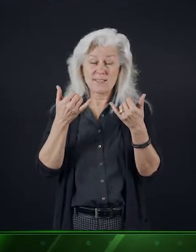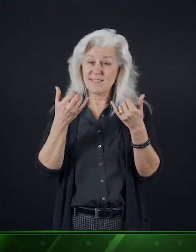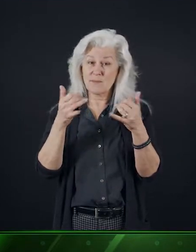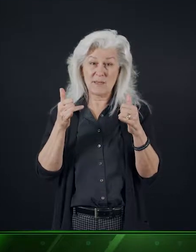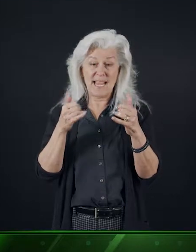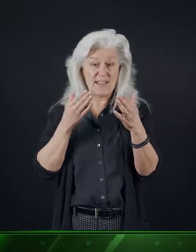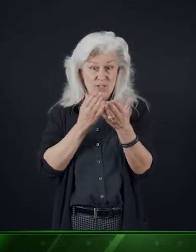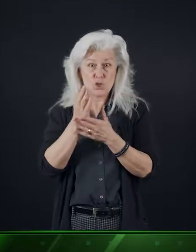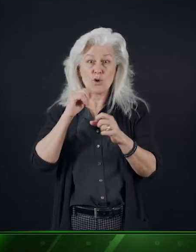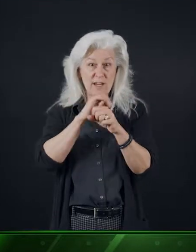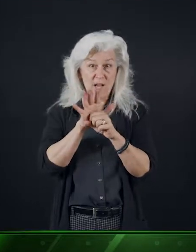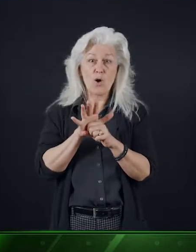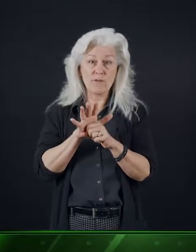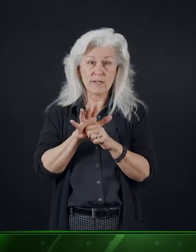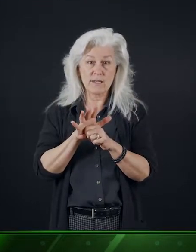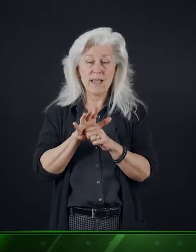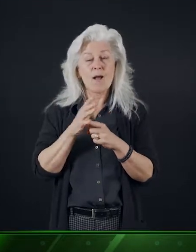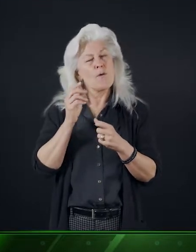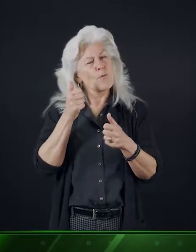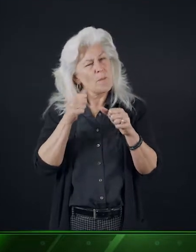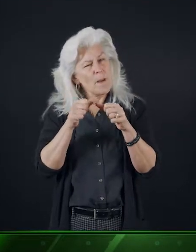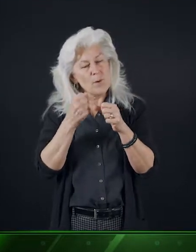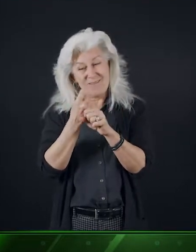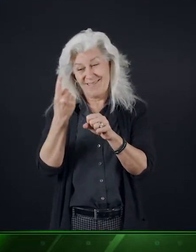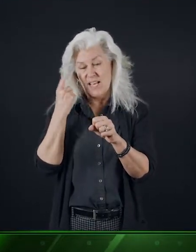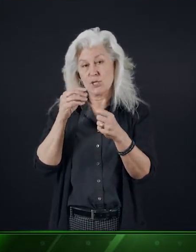where they kicked off the 2020 Gaming with Inclusion event.